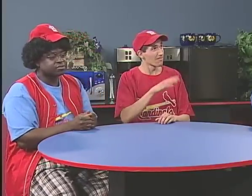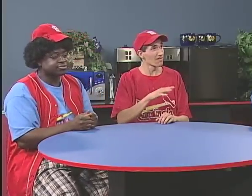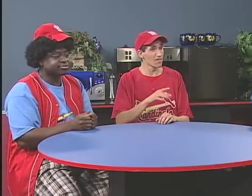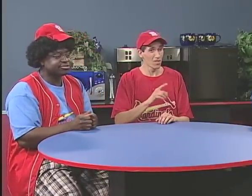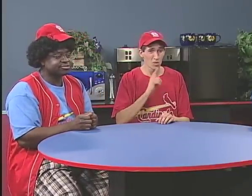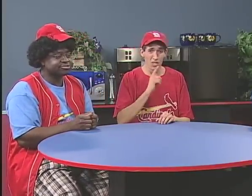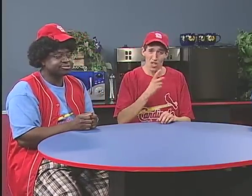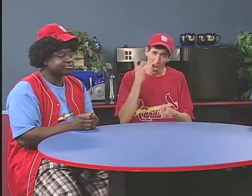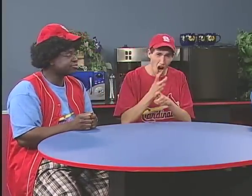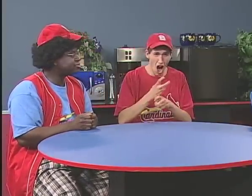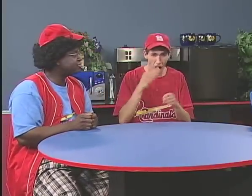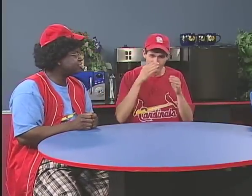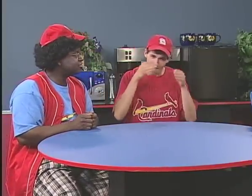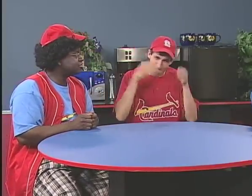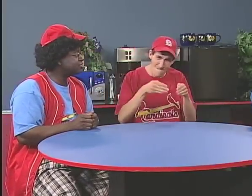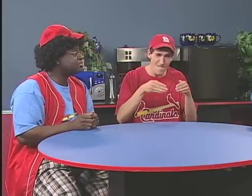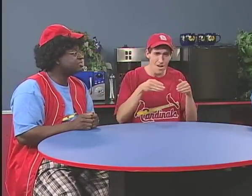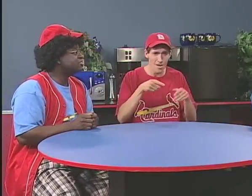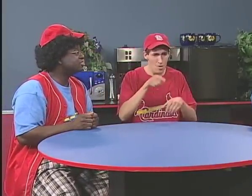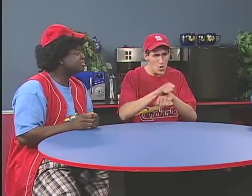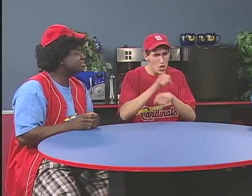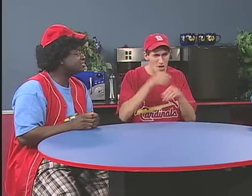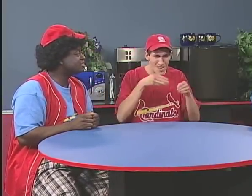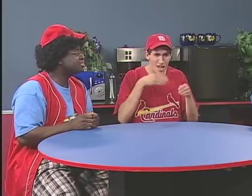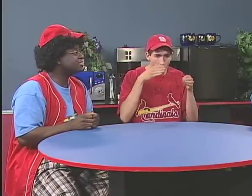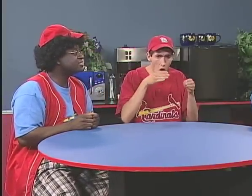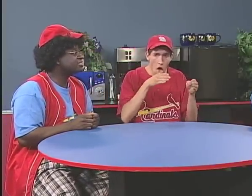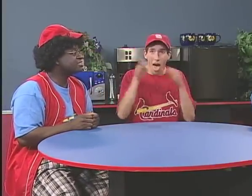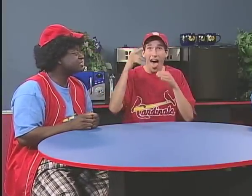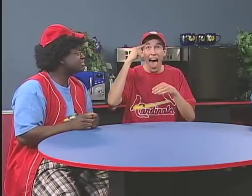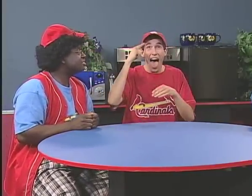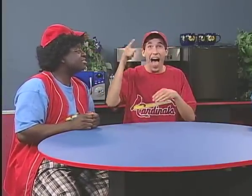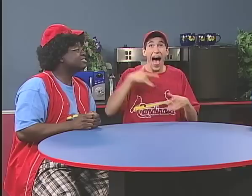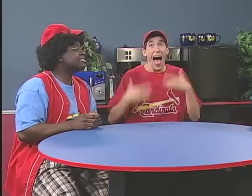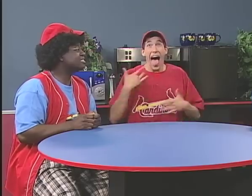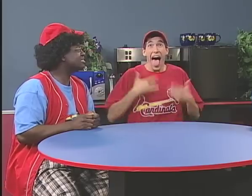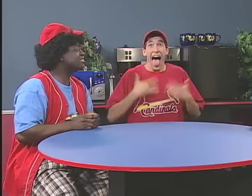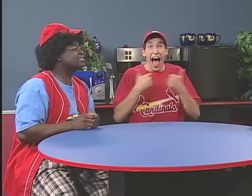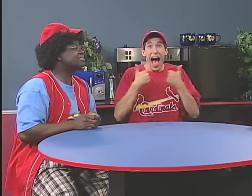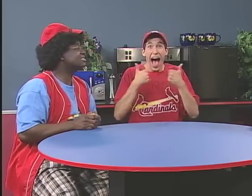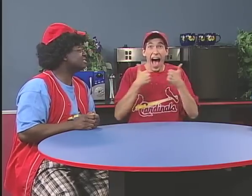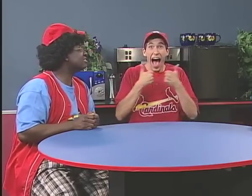OH, UH. IT'S REALLY HARD TO FOCUS ON WORK. OUR FOCUS KEEPS WANDERING TO OUR EXCITEMENT ABOUT THE GAME.